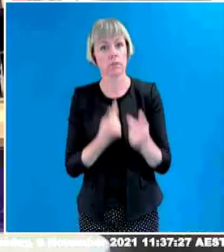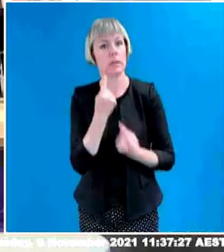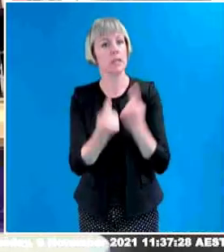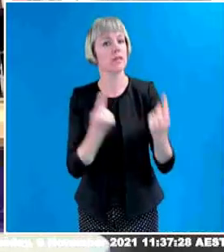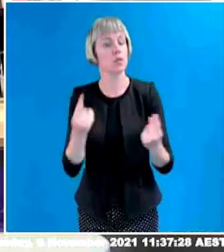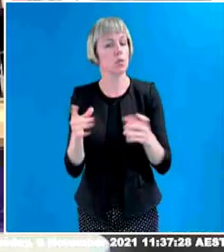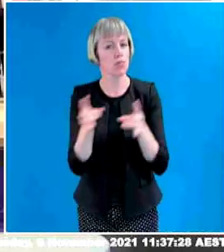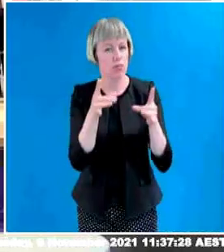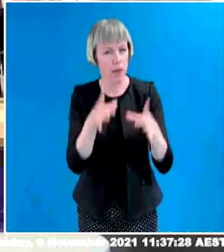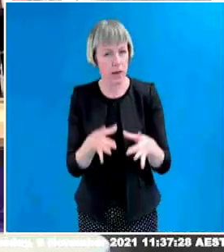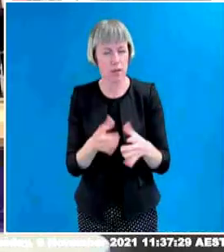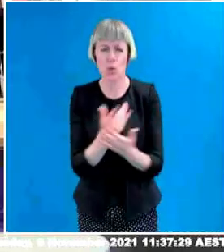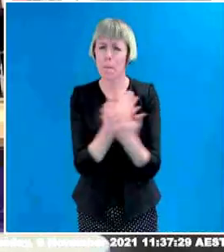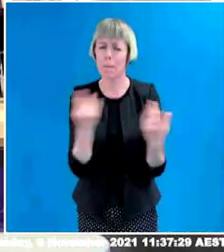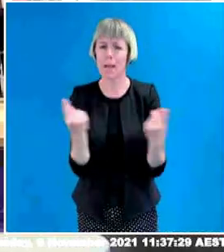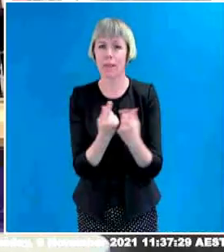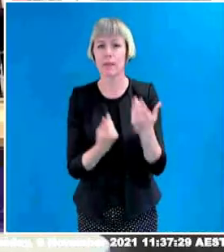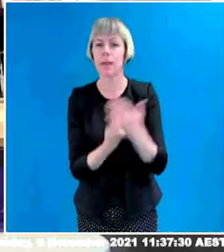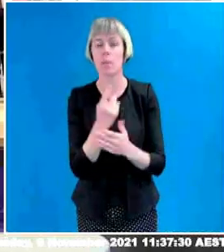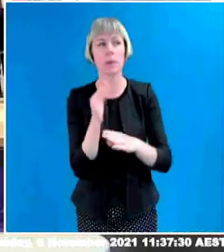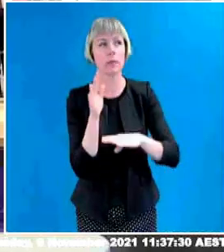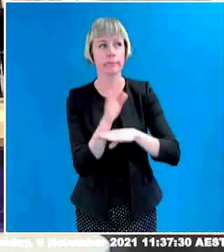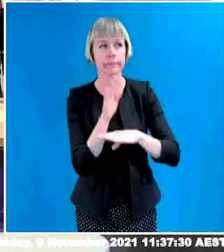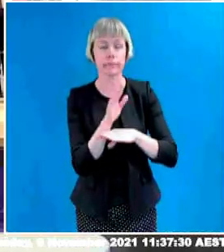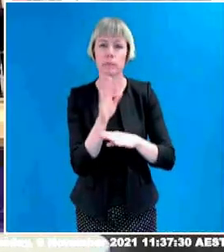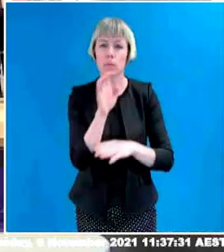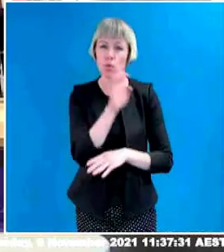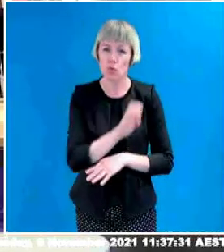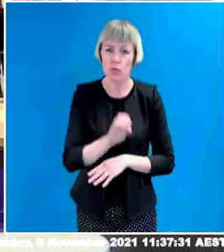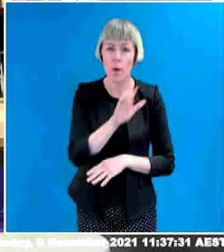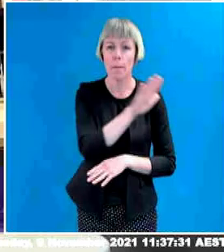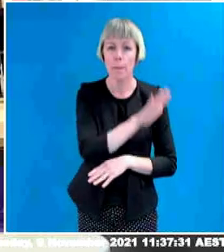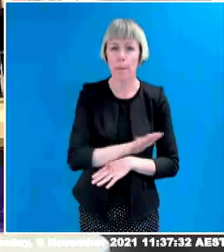moment in relation to how to strengthen corporate adherence to their Modern